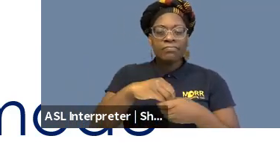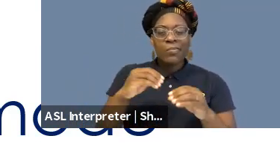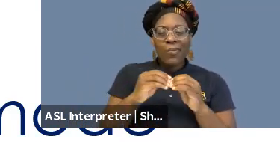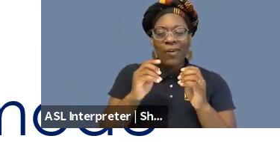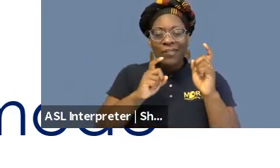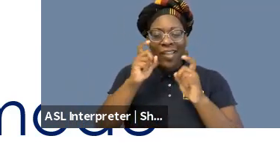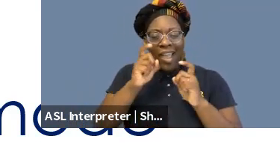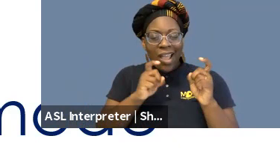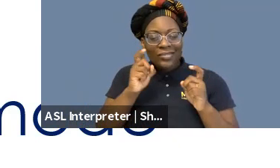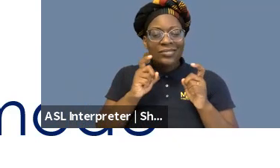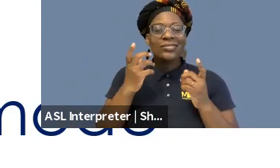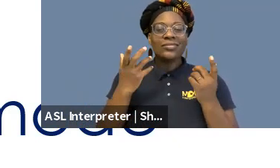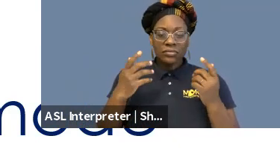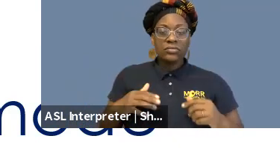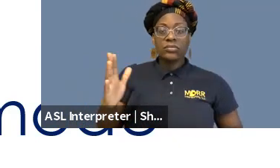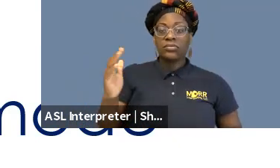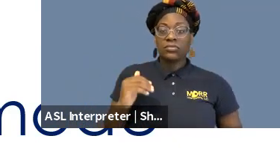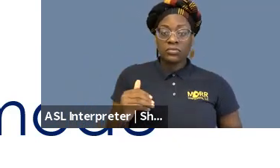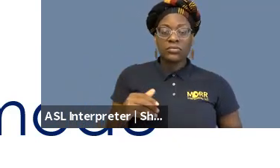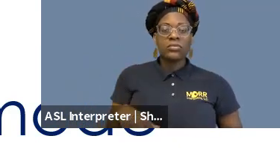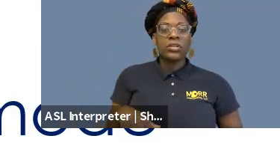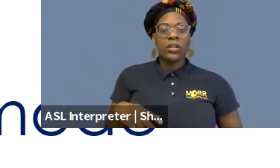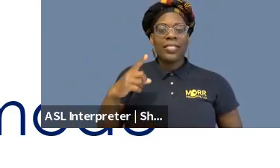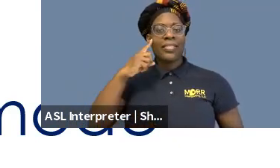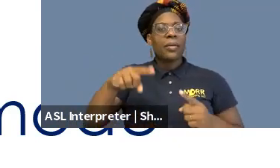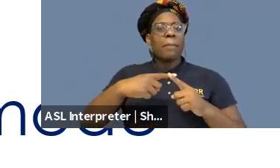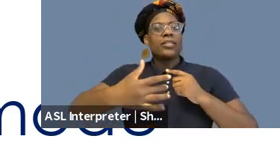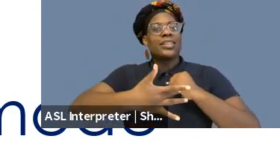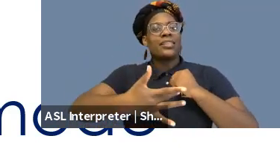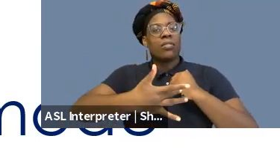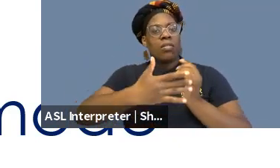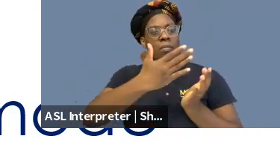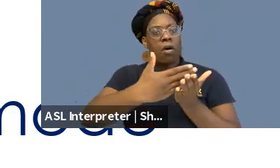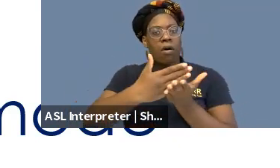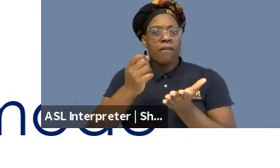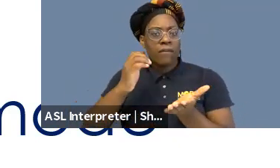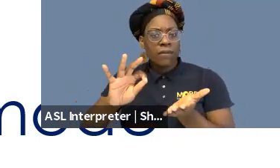Students will also want to consider technical aspects of presenting, such as the use of a clean,